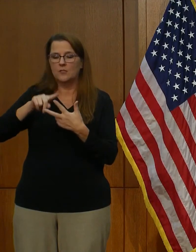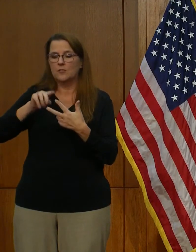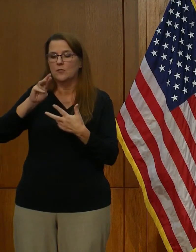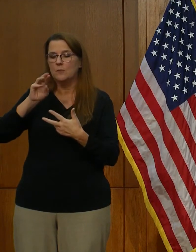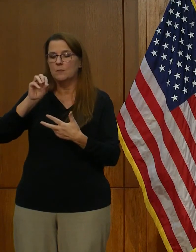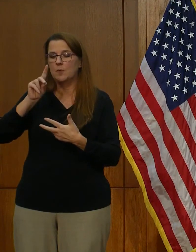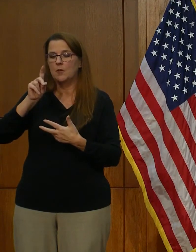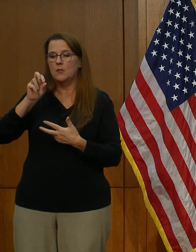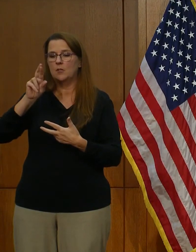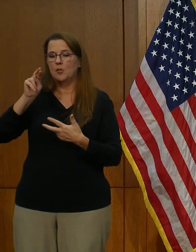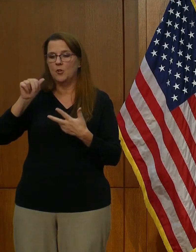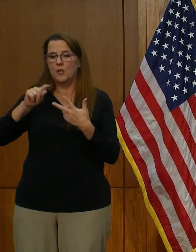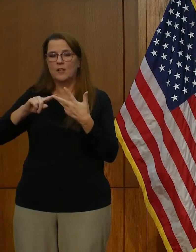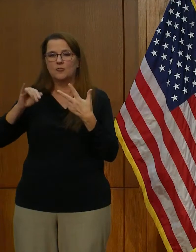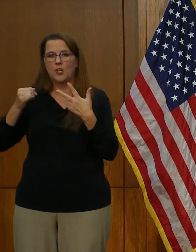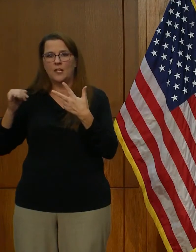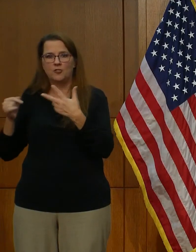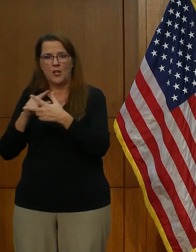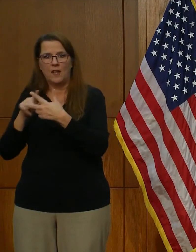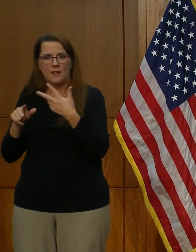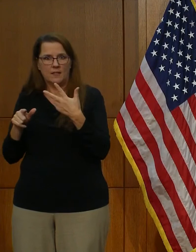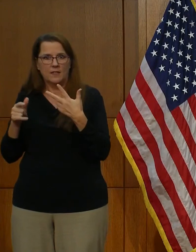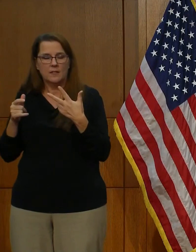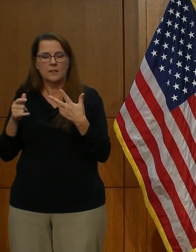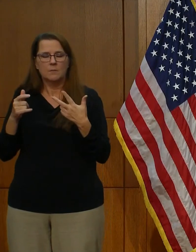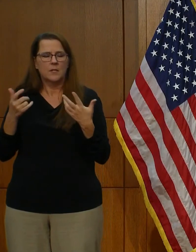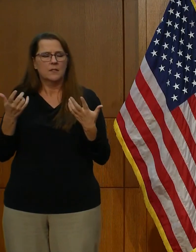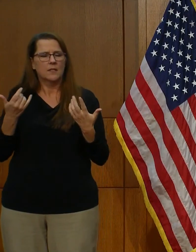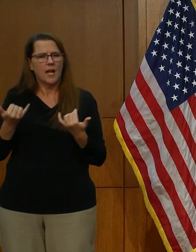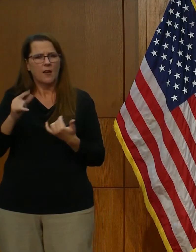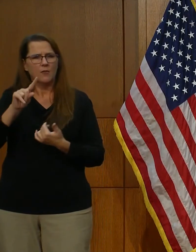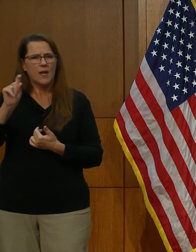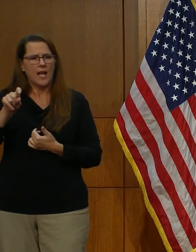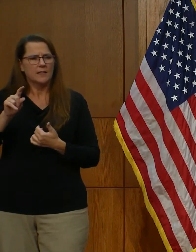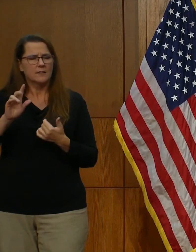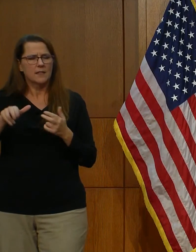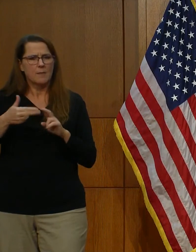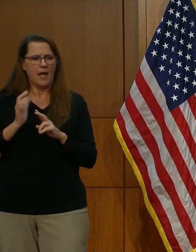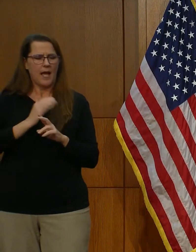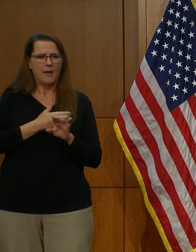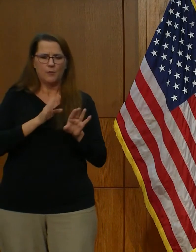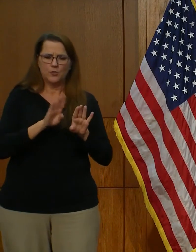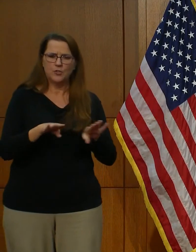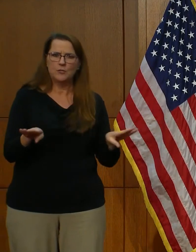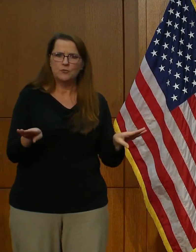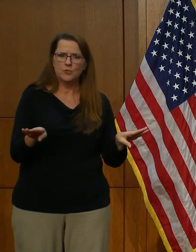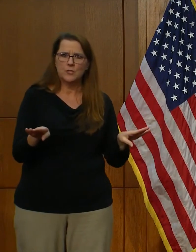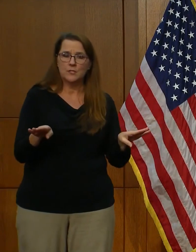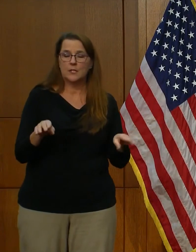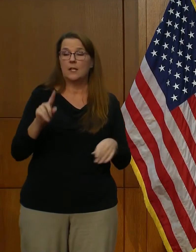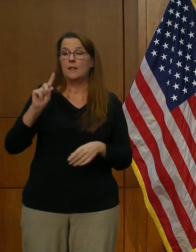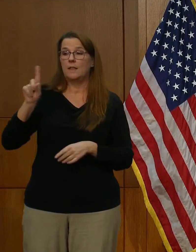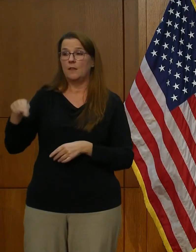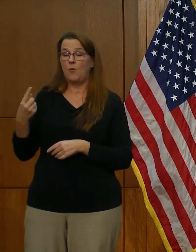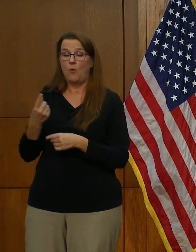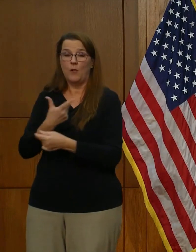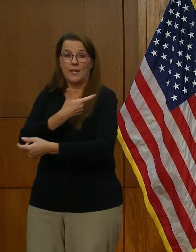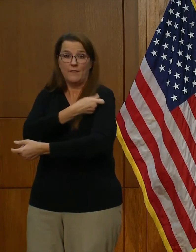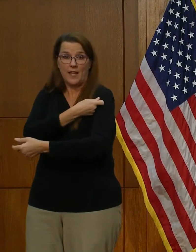THE MADONNA. ON THE J AND J NOW